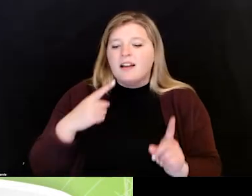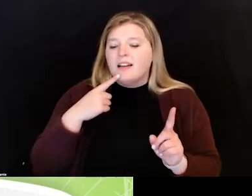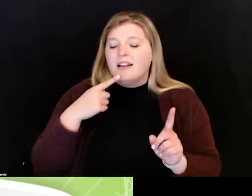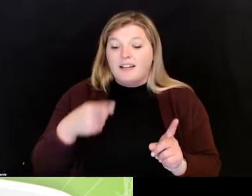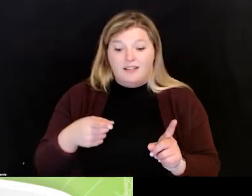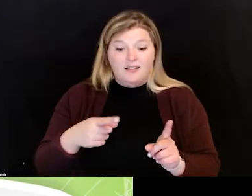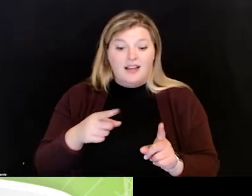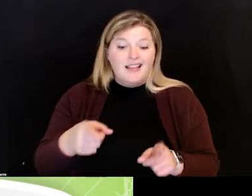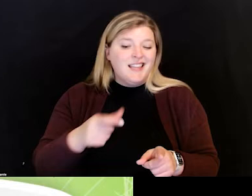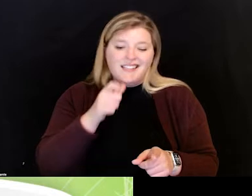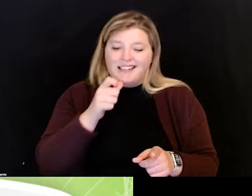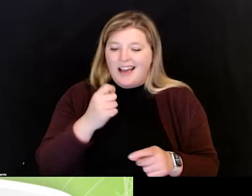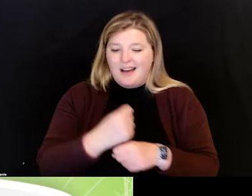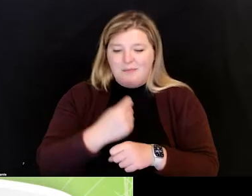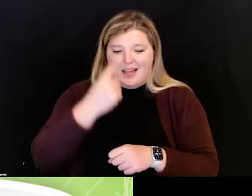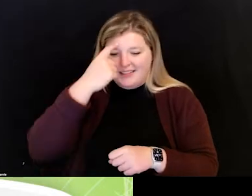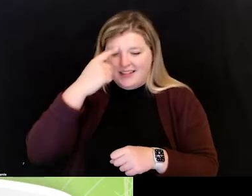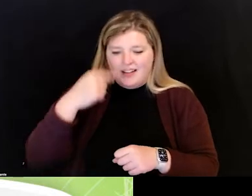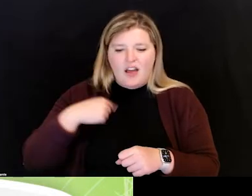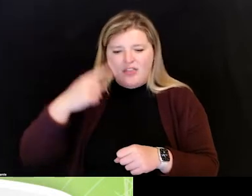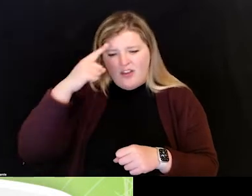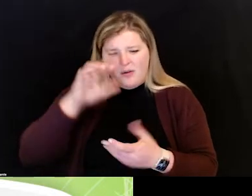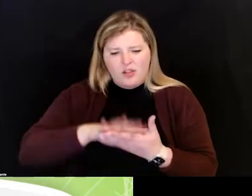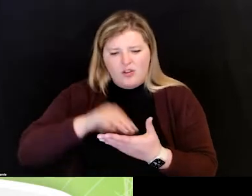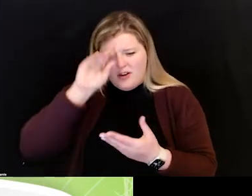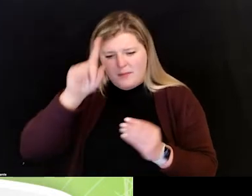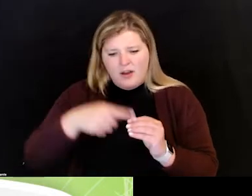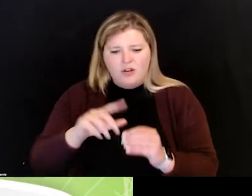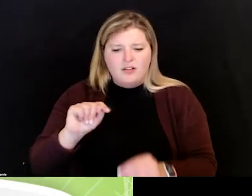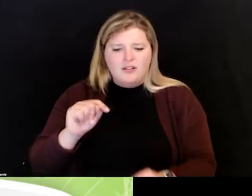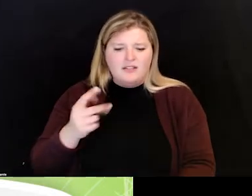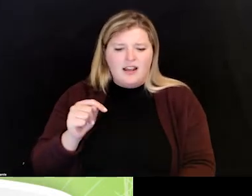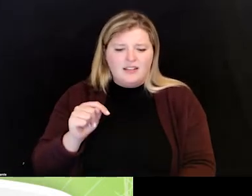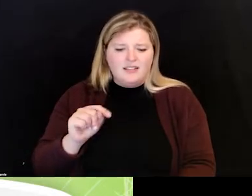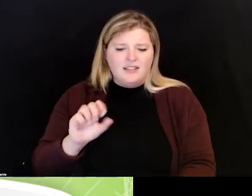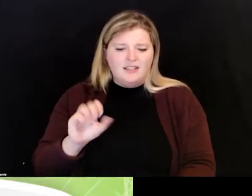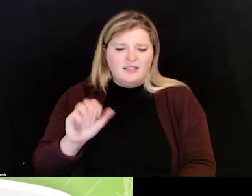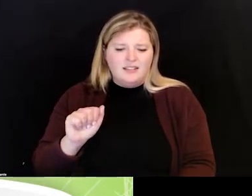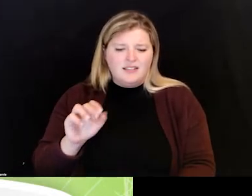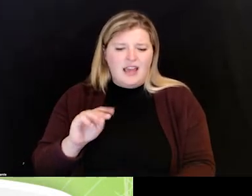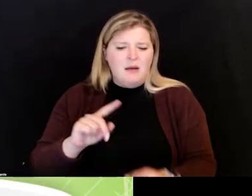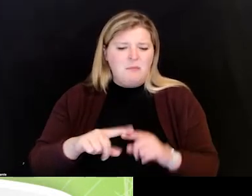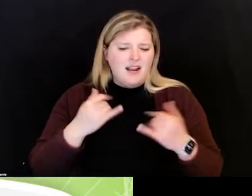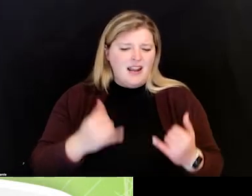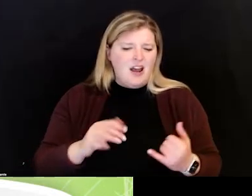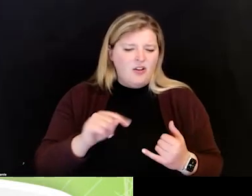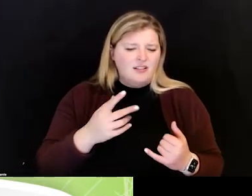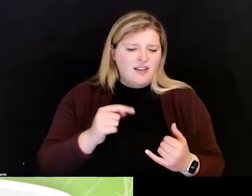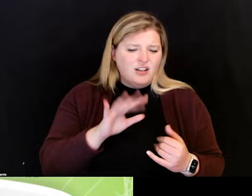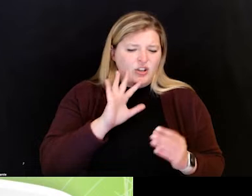"I thought I was learning about texting scams, "but now the text is talking about electronic bikes.